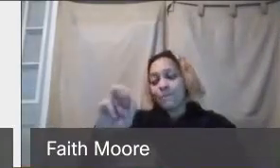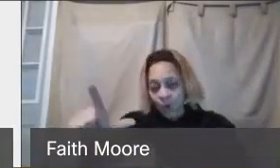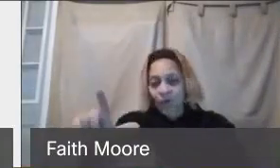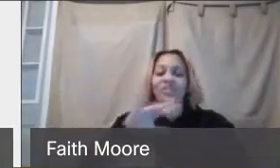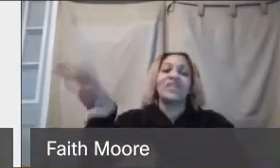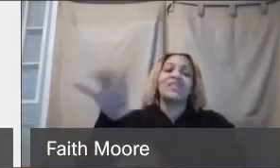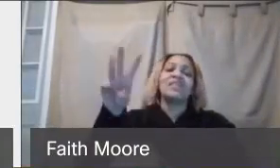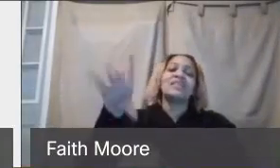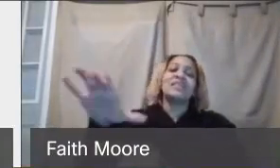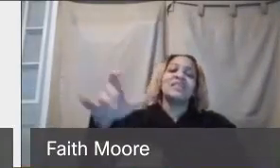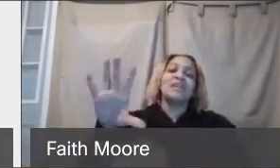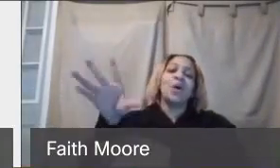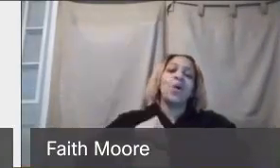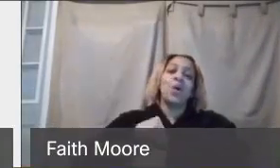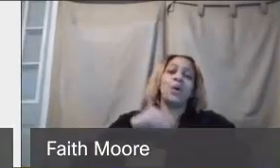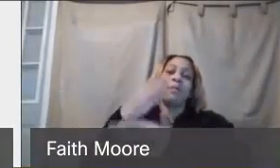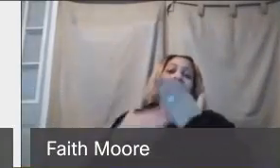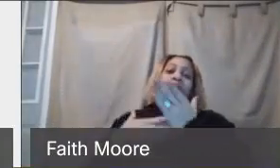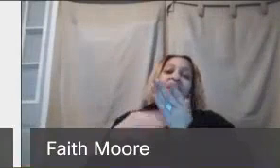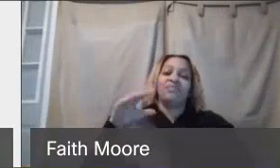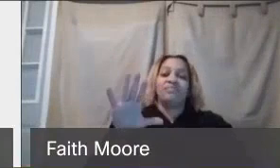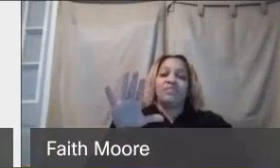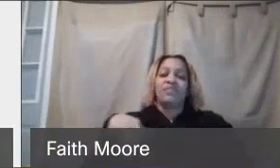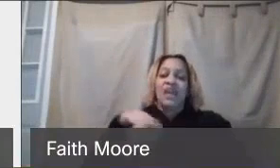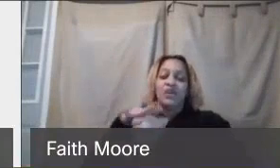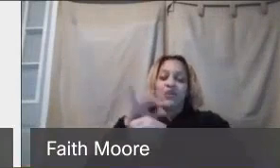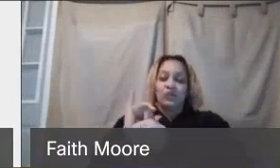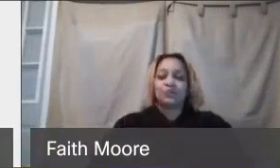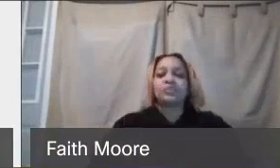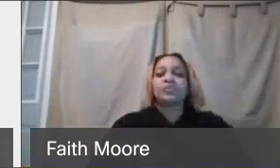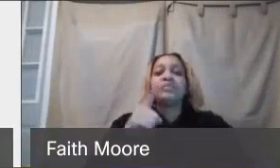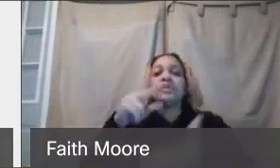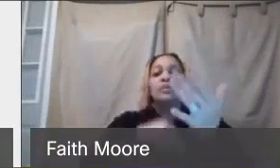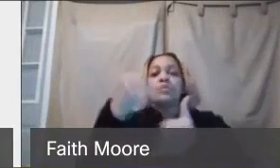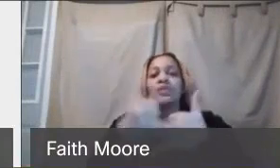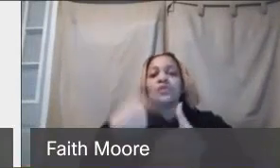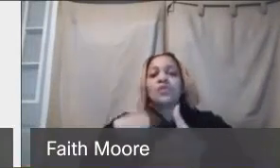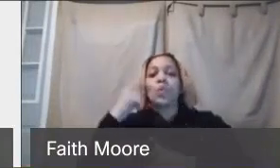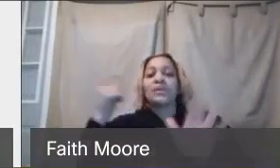Uh, in these slides, but, uh, this is a project that was identified in the National Mall plan.